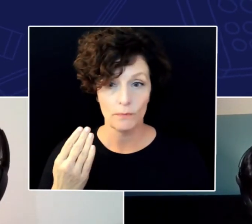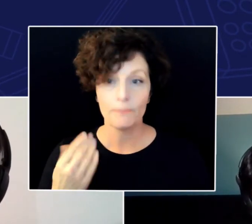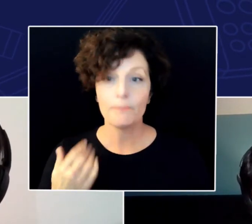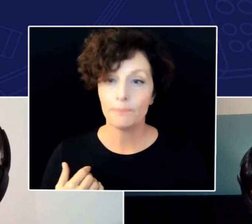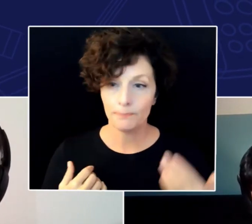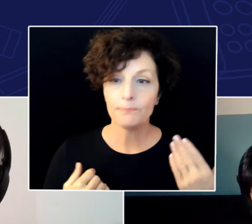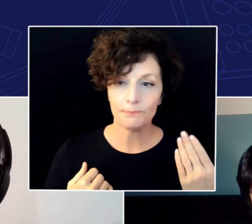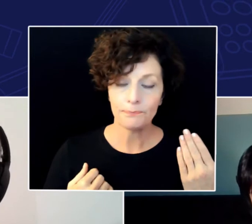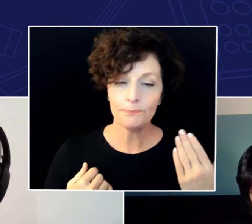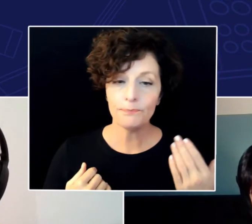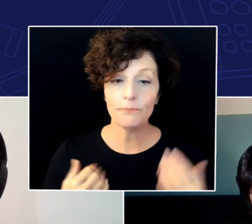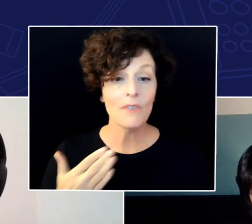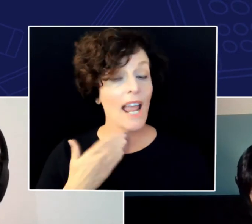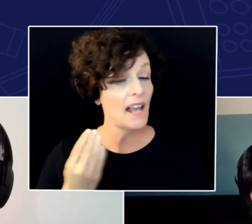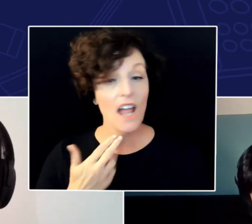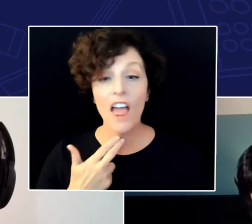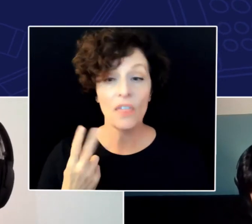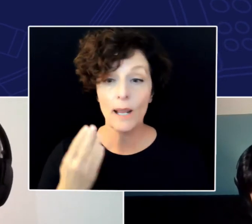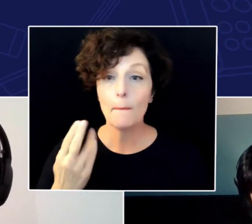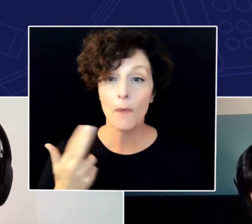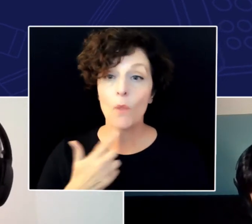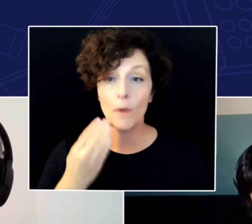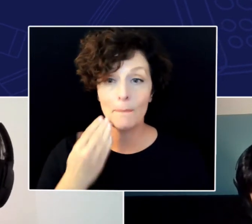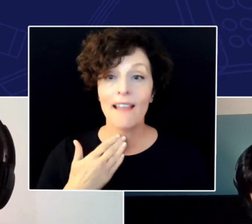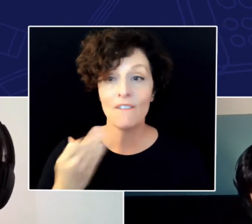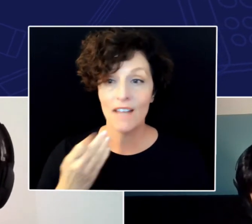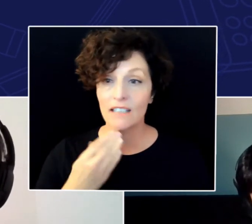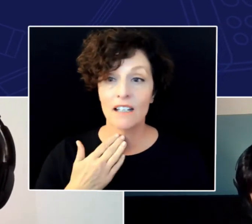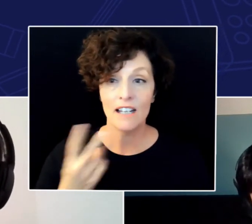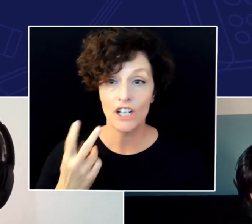And I think both will be fascinating journeys.